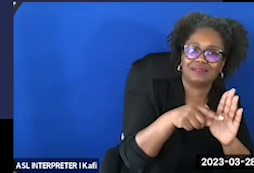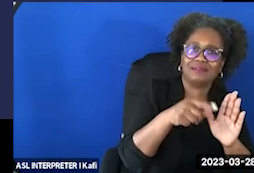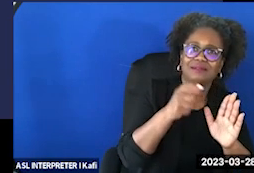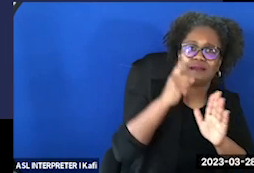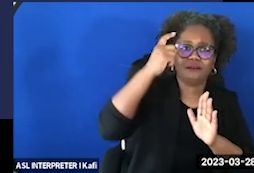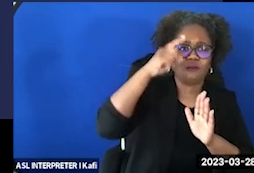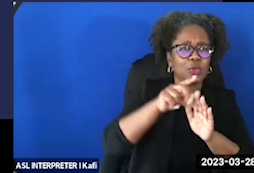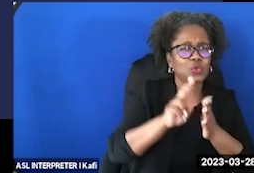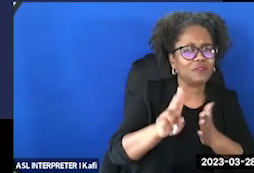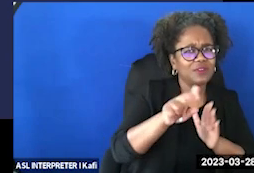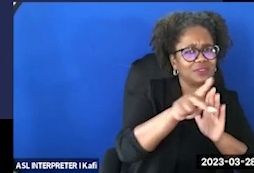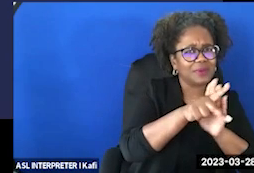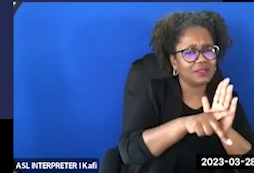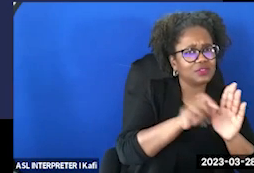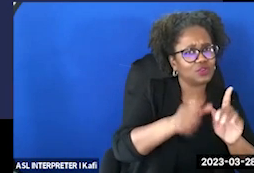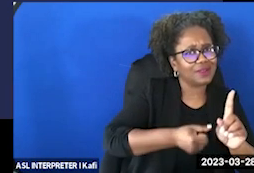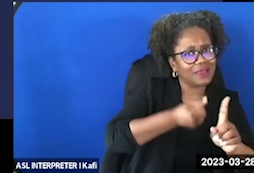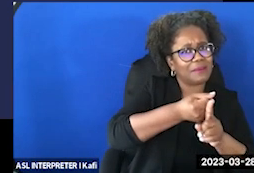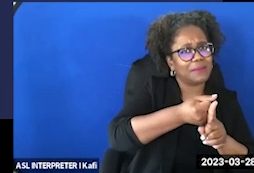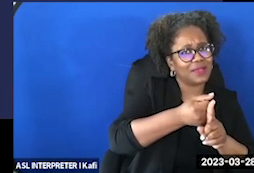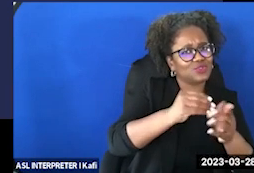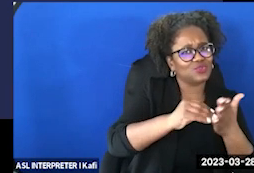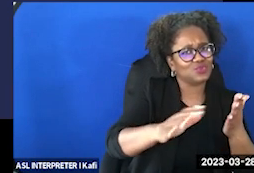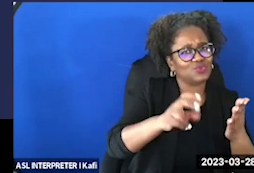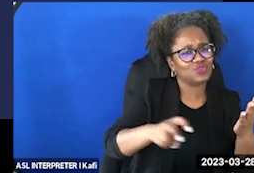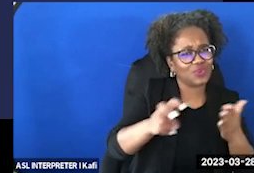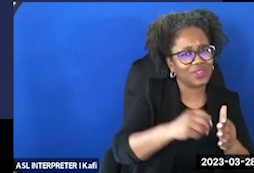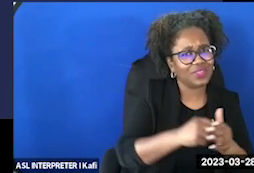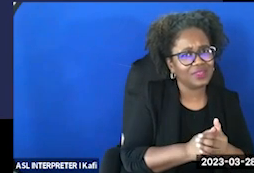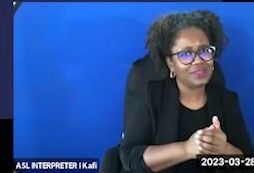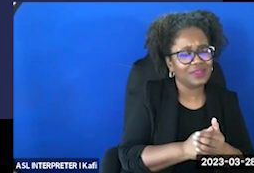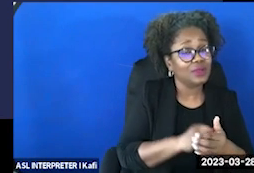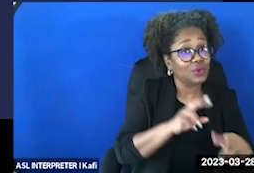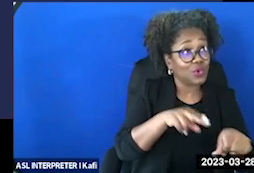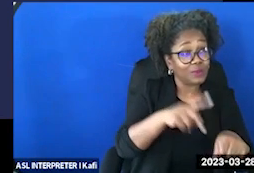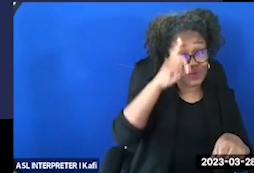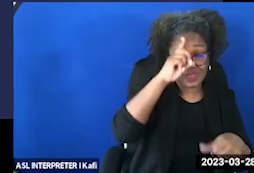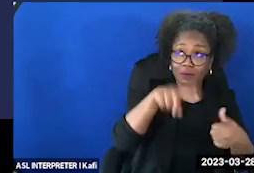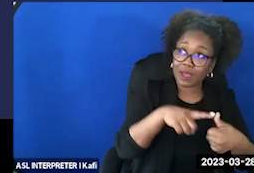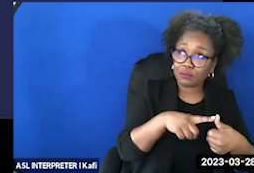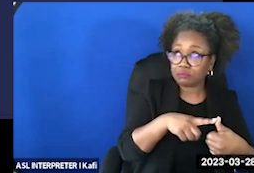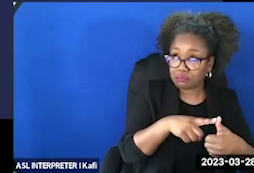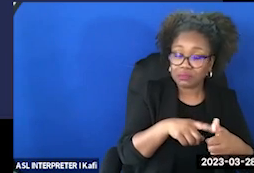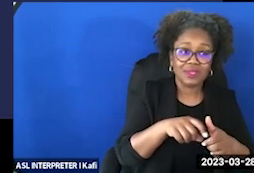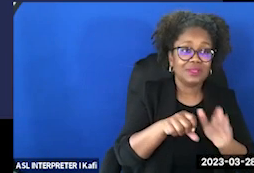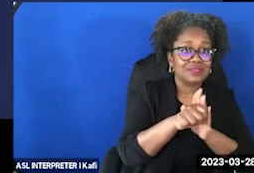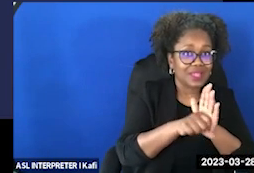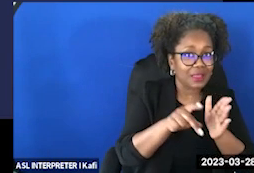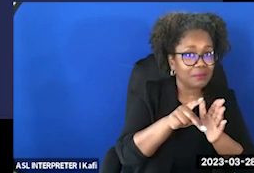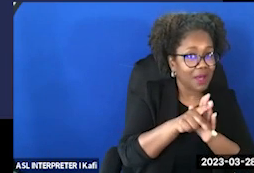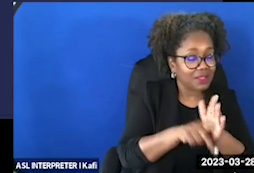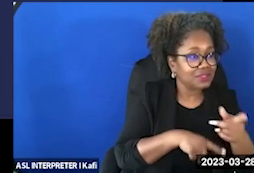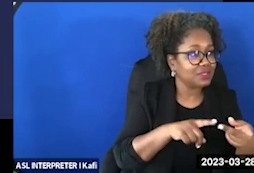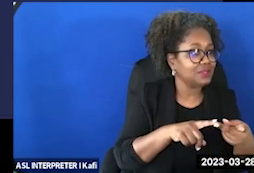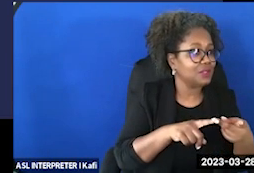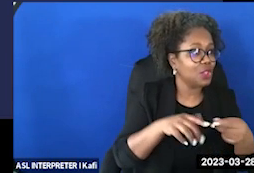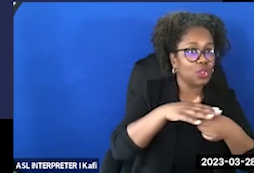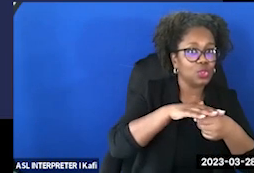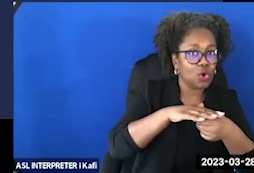Kimberly: like a students journey, I mean, because usually, you know, thinking State local Federal level. But at that University level I hadn't even